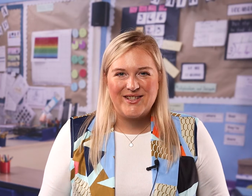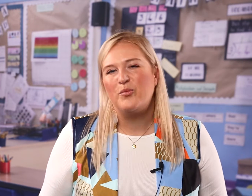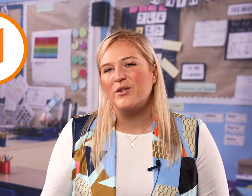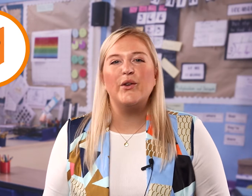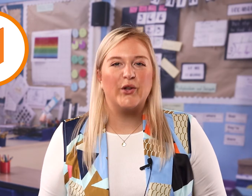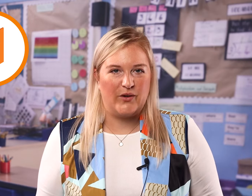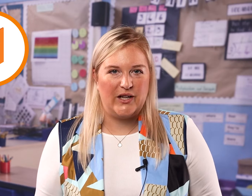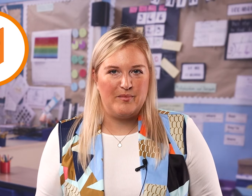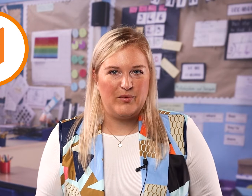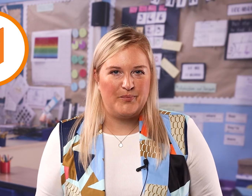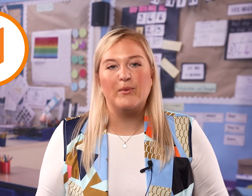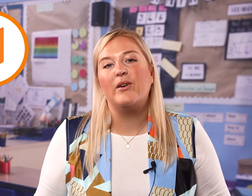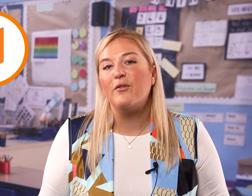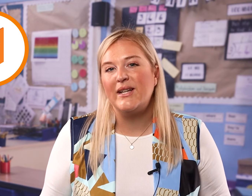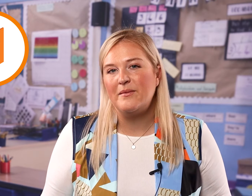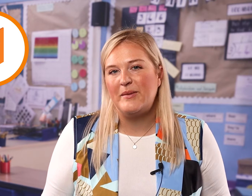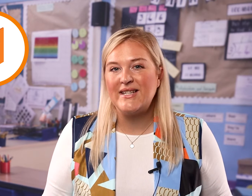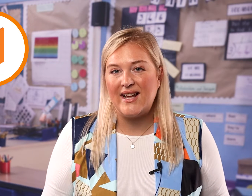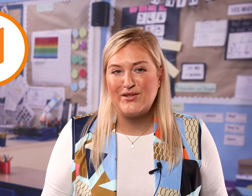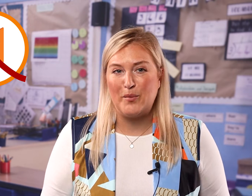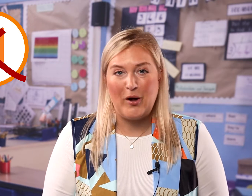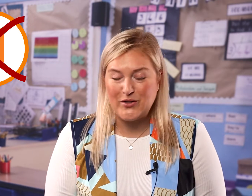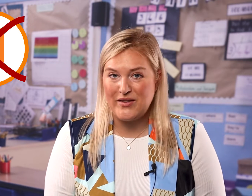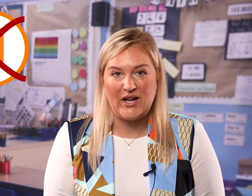So What’s on the curriculum? Currently, BSL is not part of